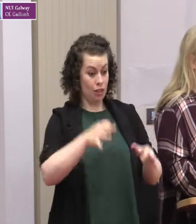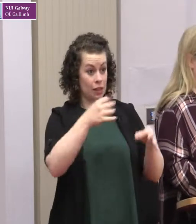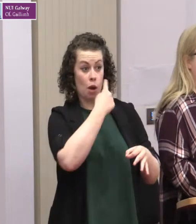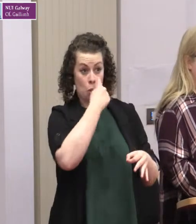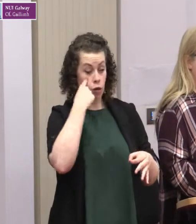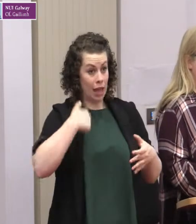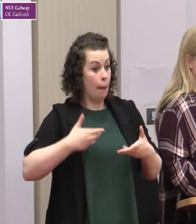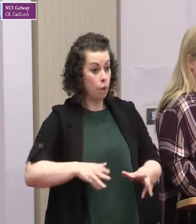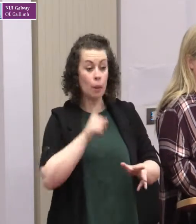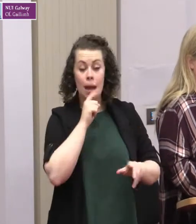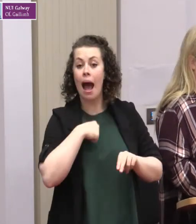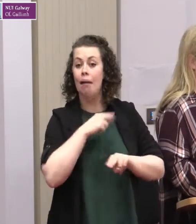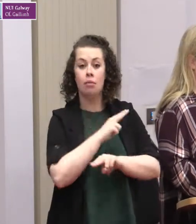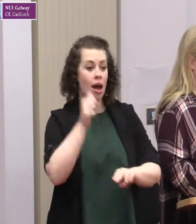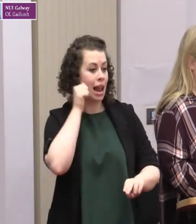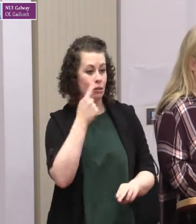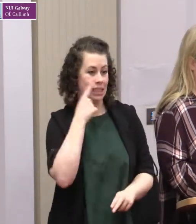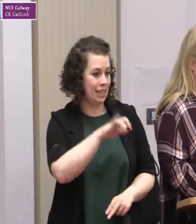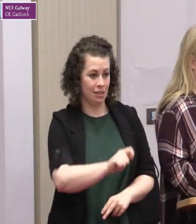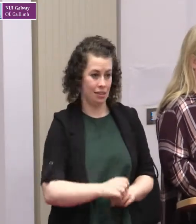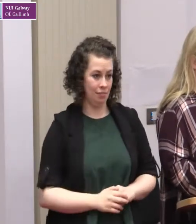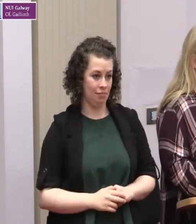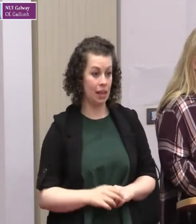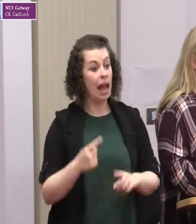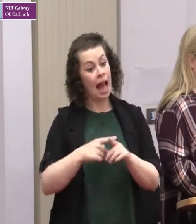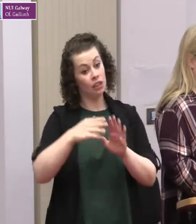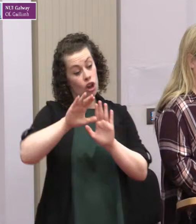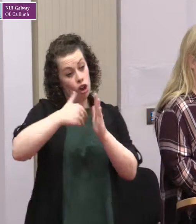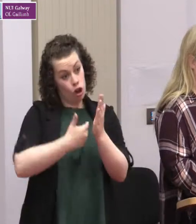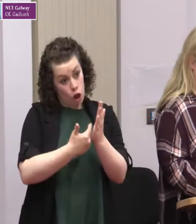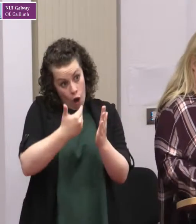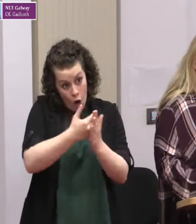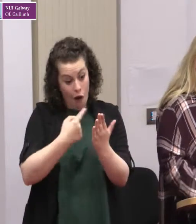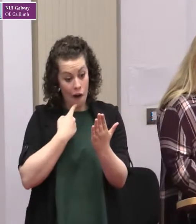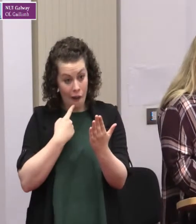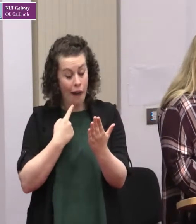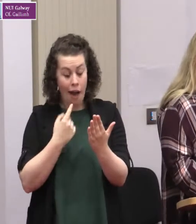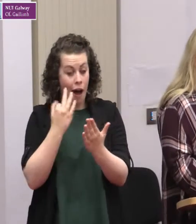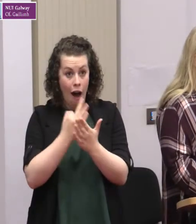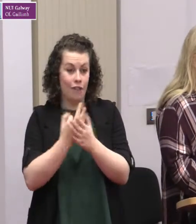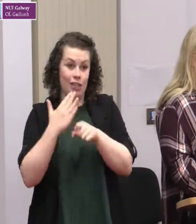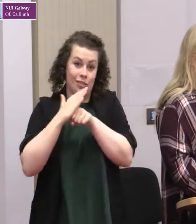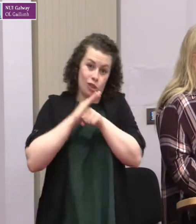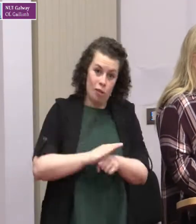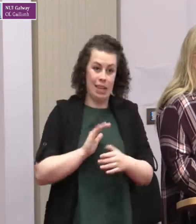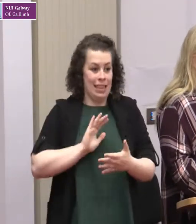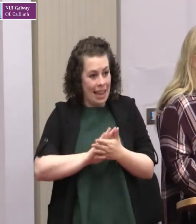In the absence of statutory rights, adopted people are routinely discriminate against.